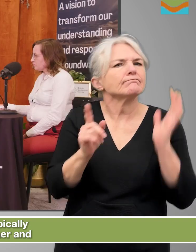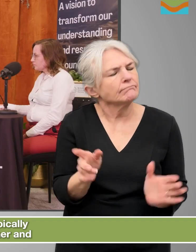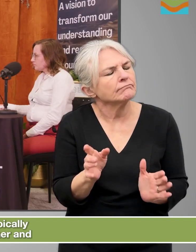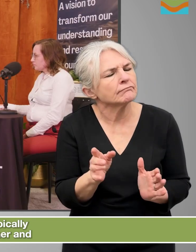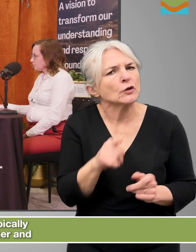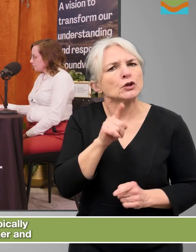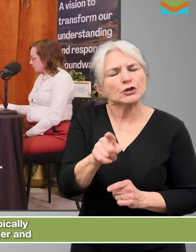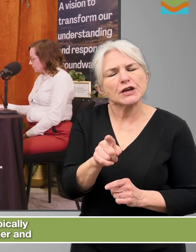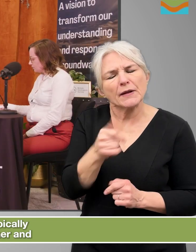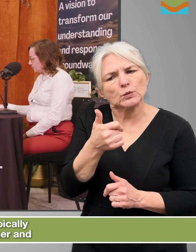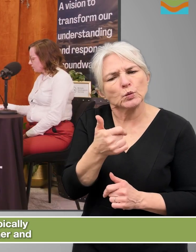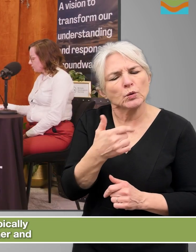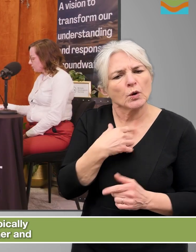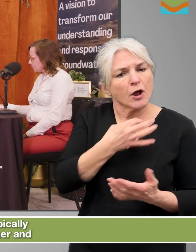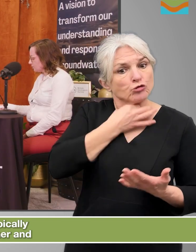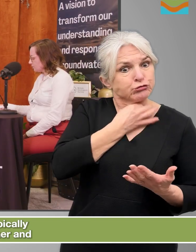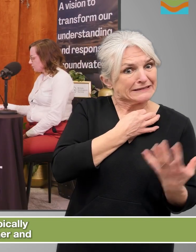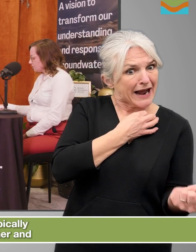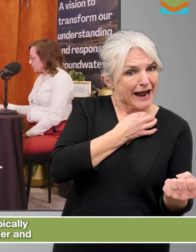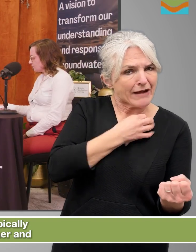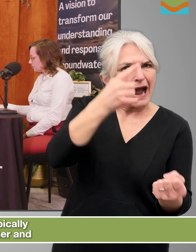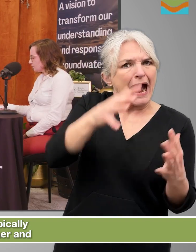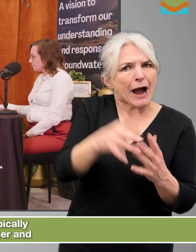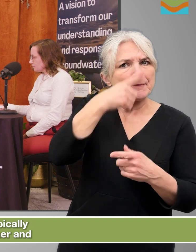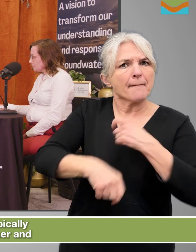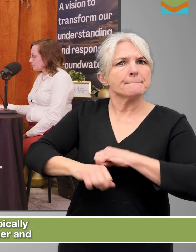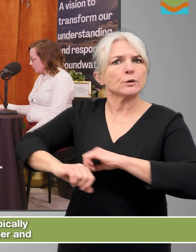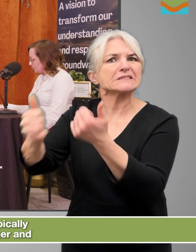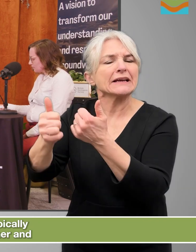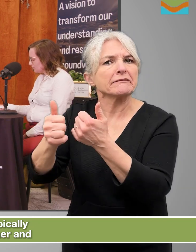It's linking up sectors that typically work independent of each other and